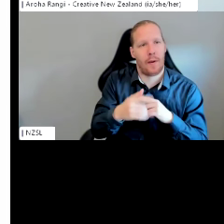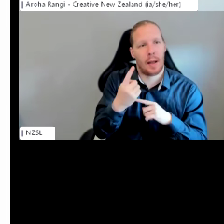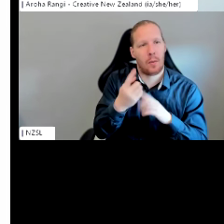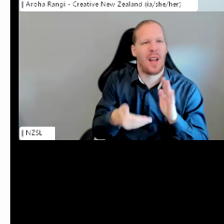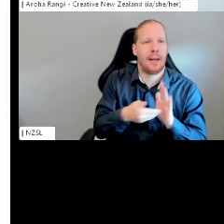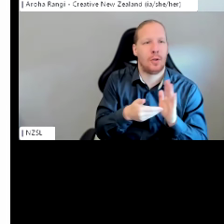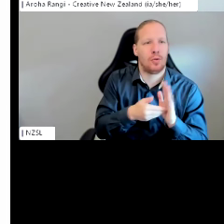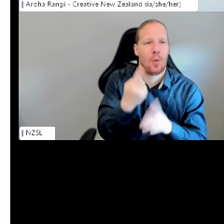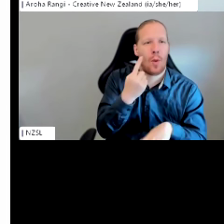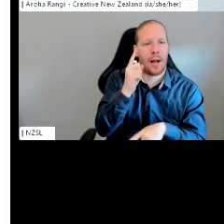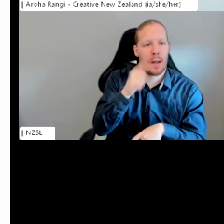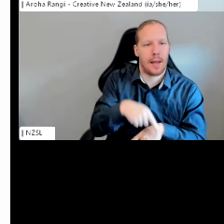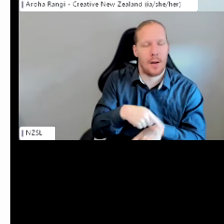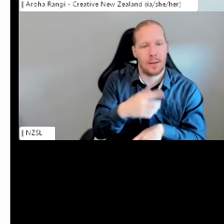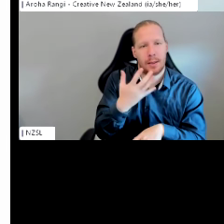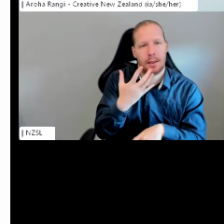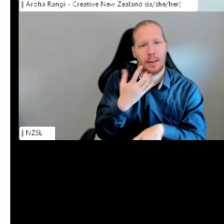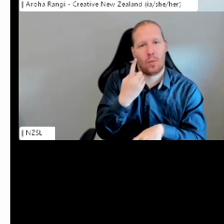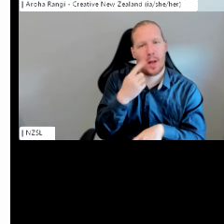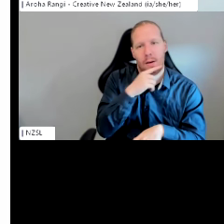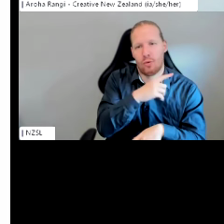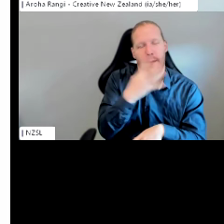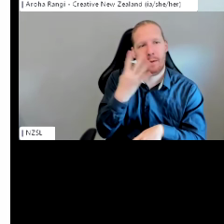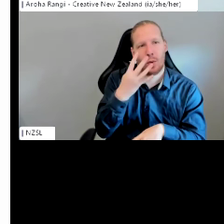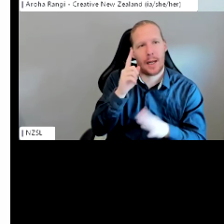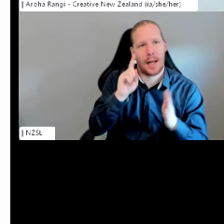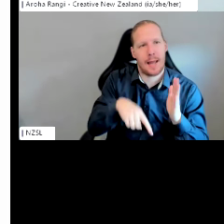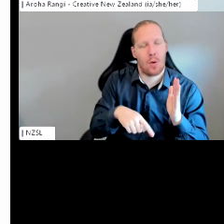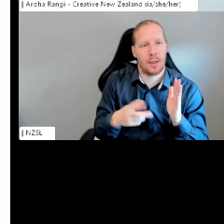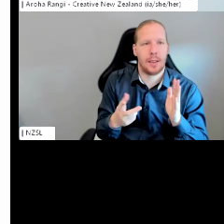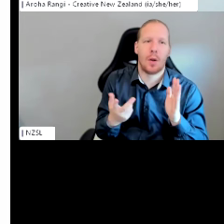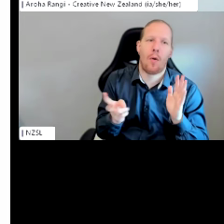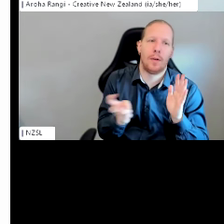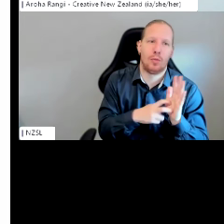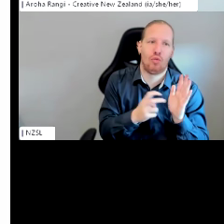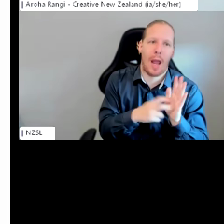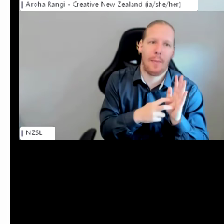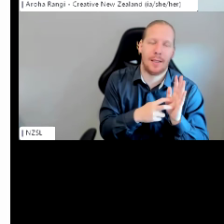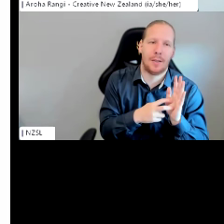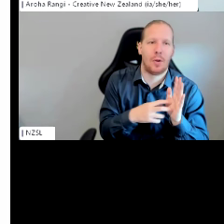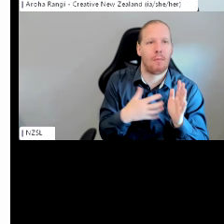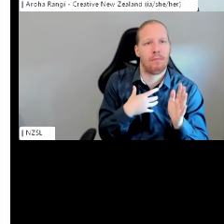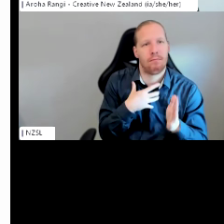um members uh uh of active members or subscribers or friends of cultural organisations than they